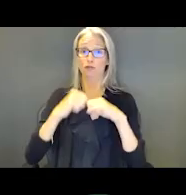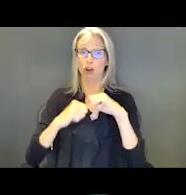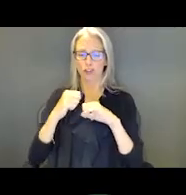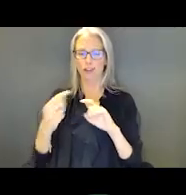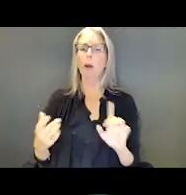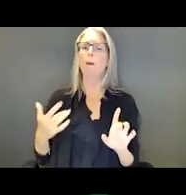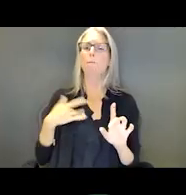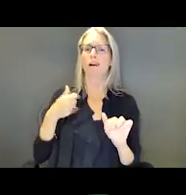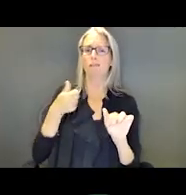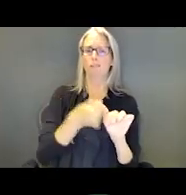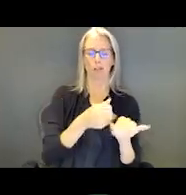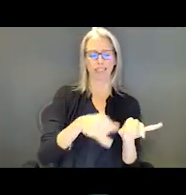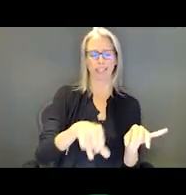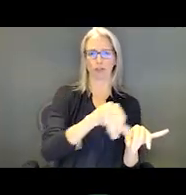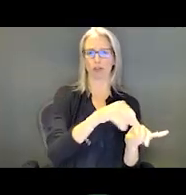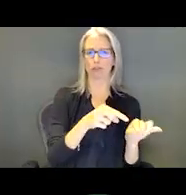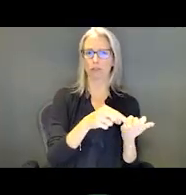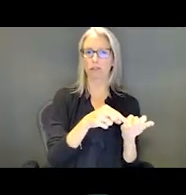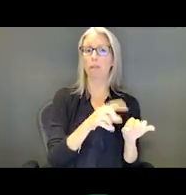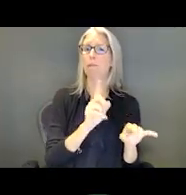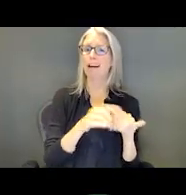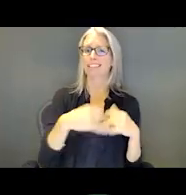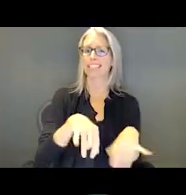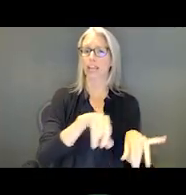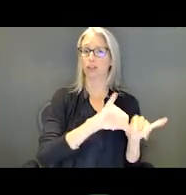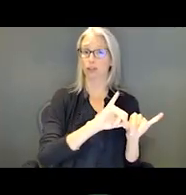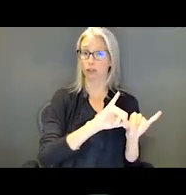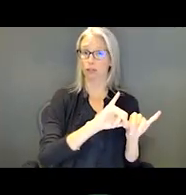And I think that's the most important thing.